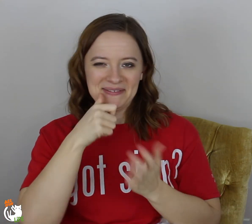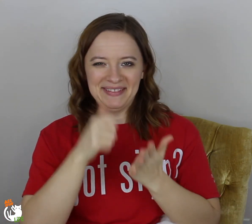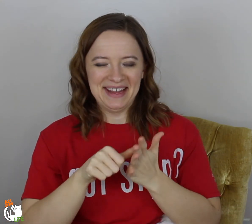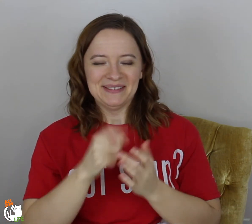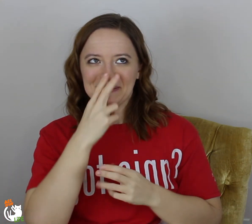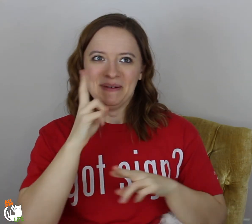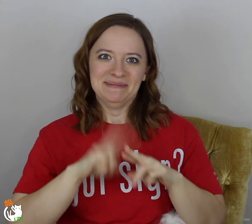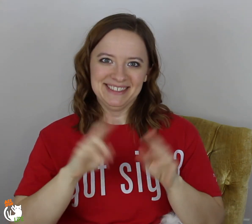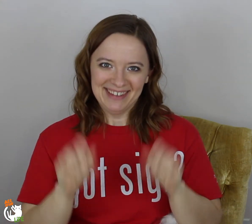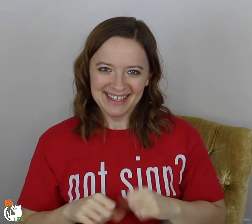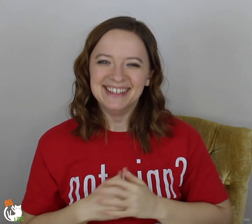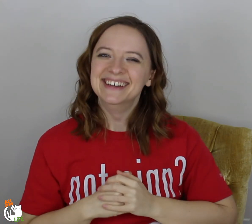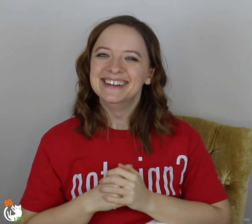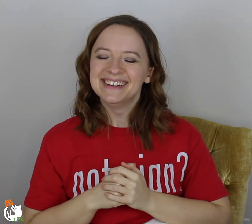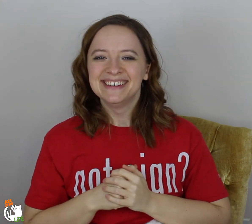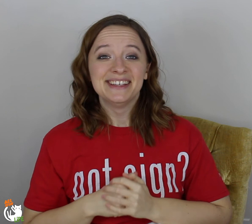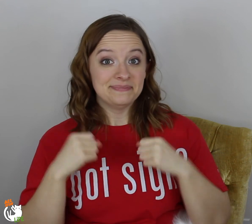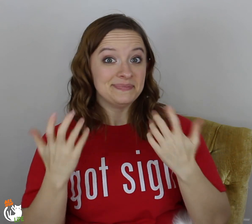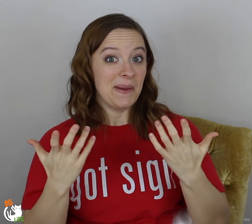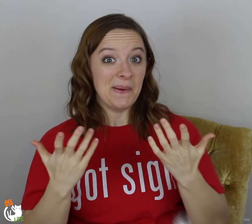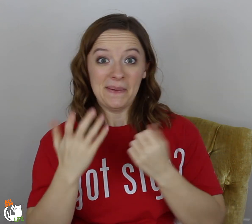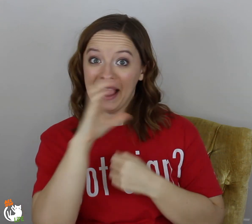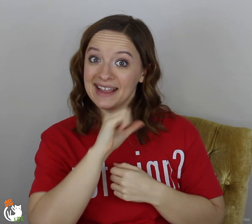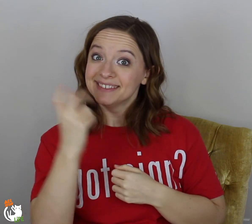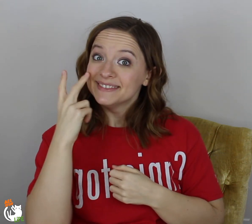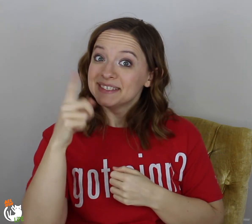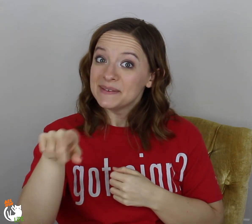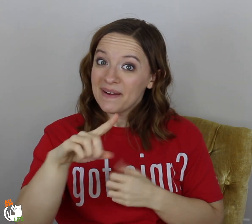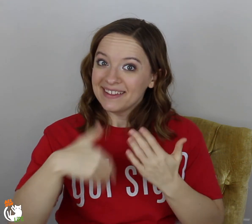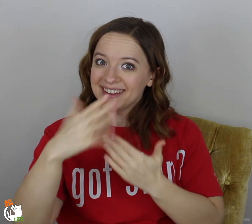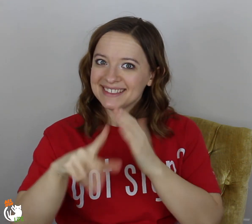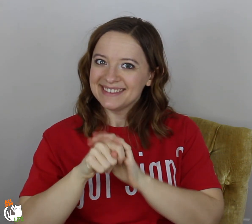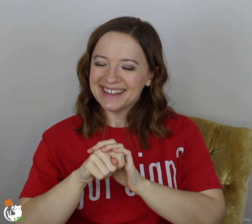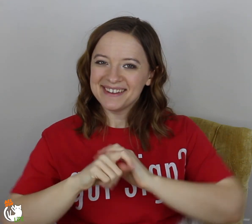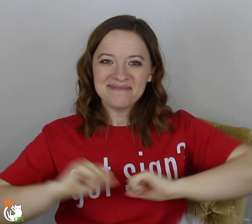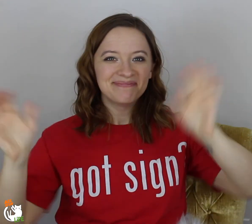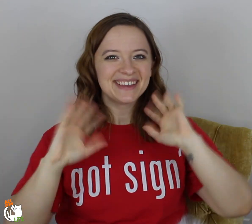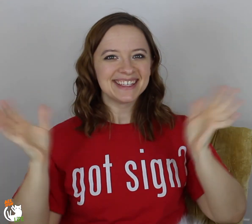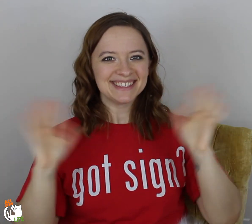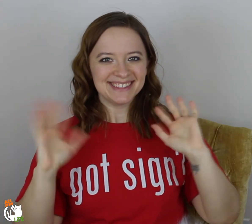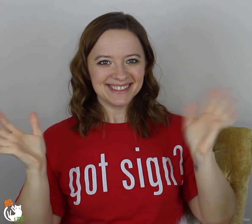We love reading you guy's letters. It's so much fun. So, I guess I'll see you in the next video. Bye!